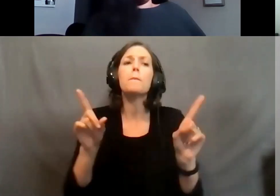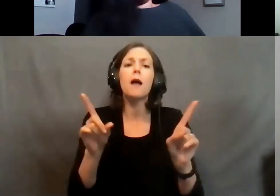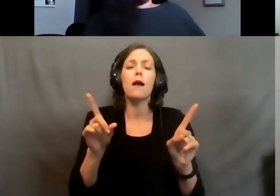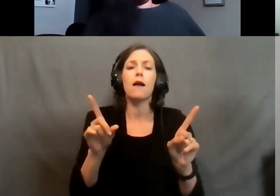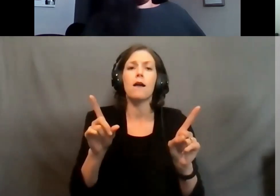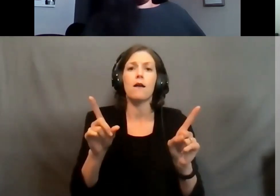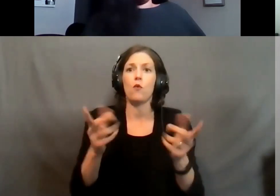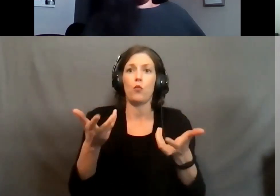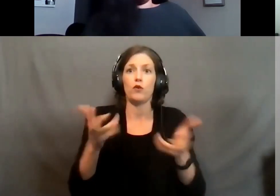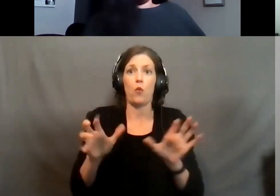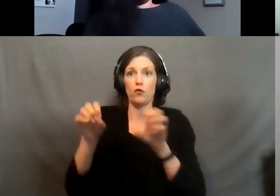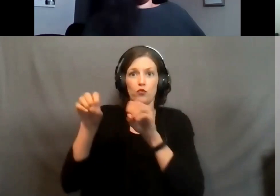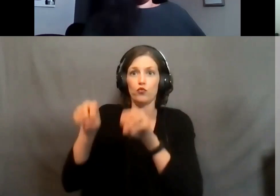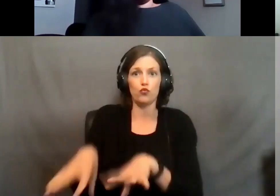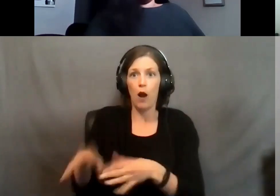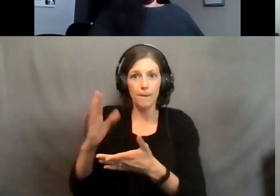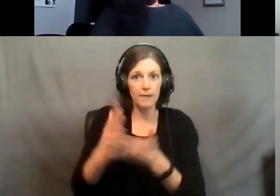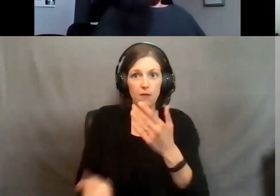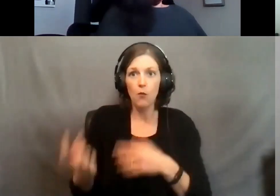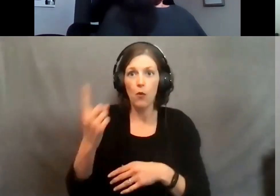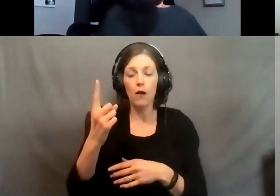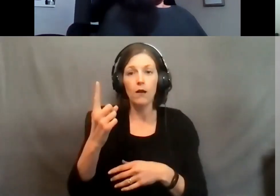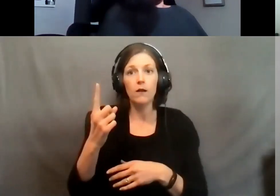13:10:23 someone 13:10:29 read we want you to scrutinize